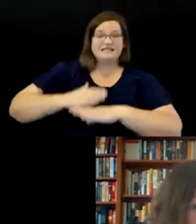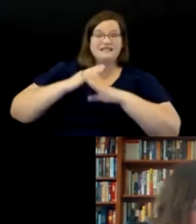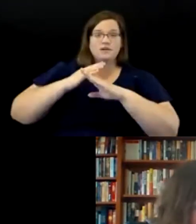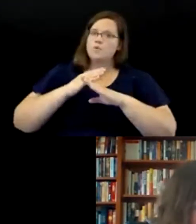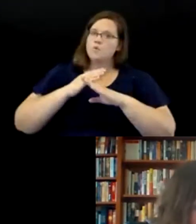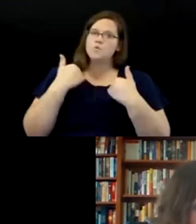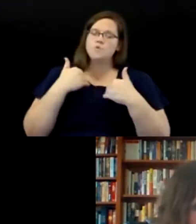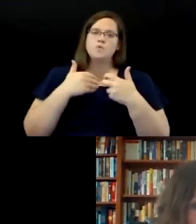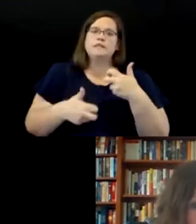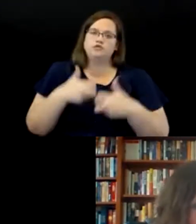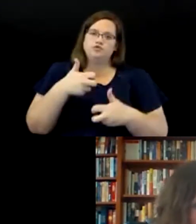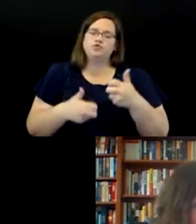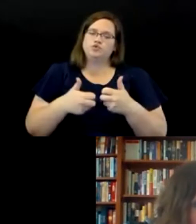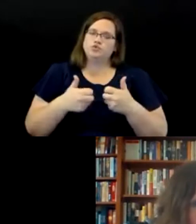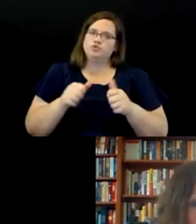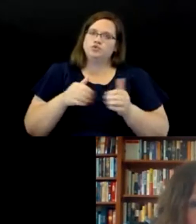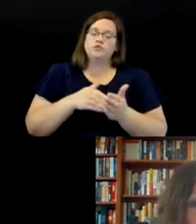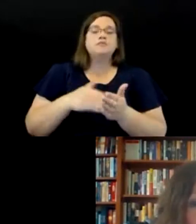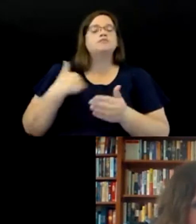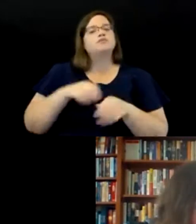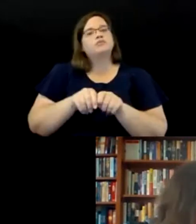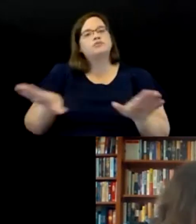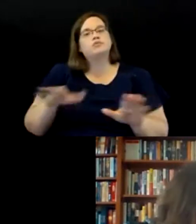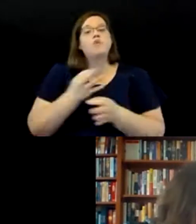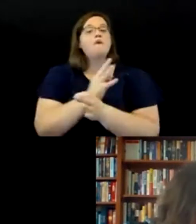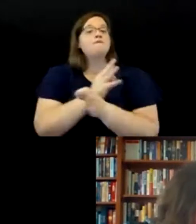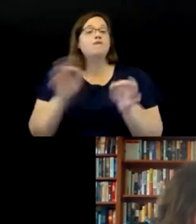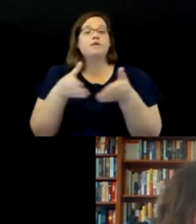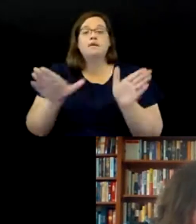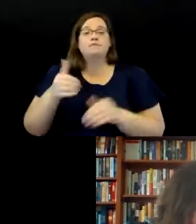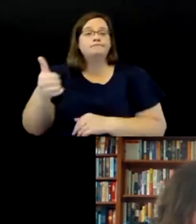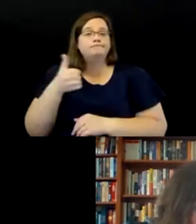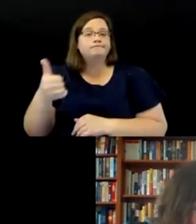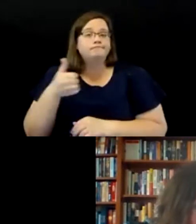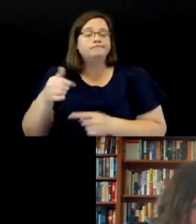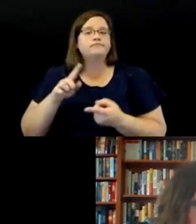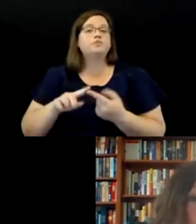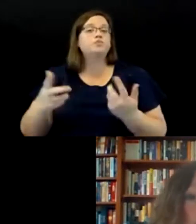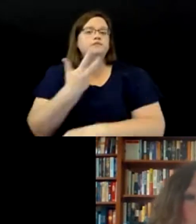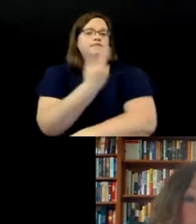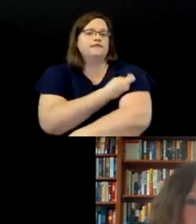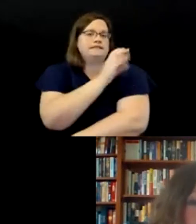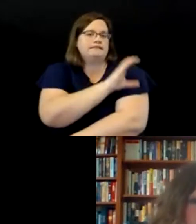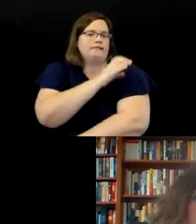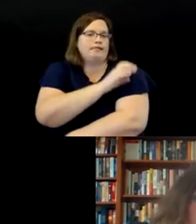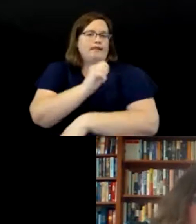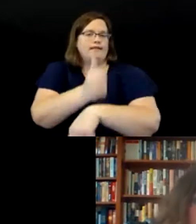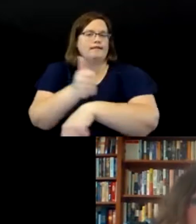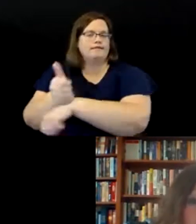with disabilities. So we rolled out free public transportation to vaccine clinics. We identified the homebound Vermonters